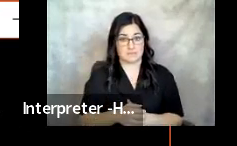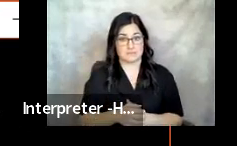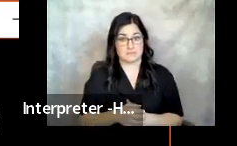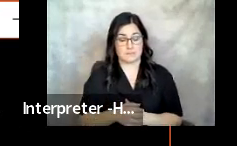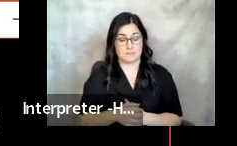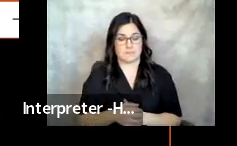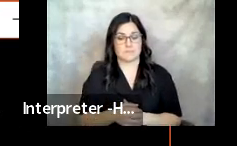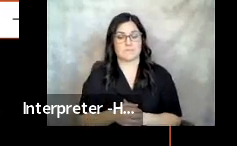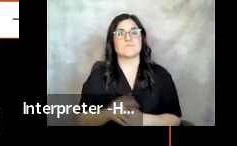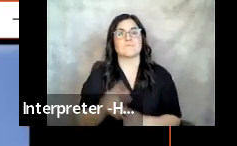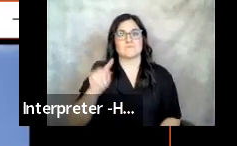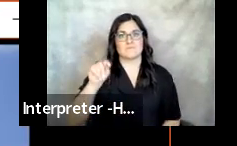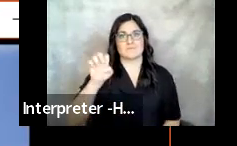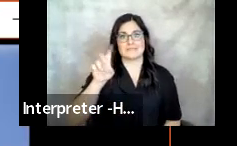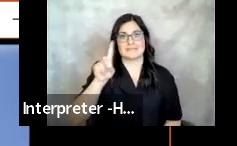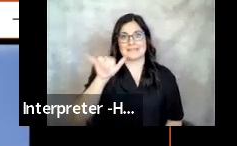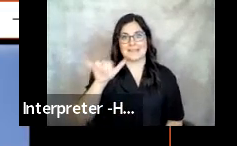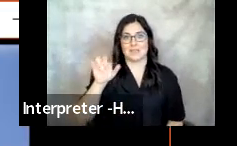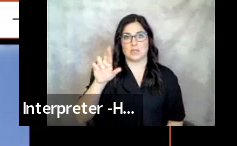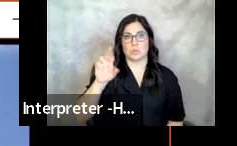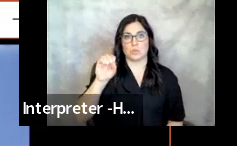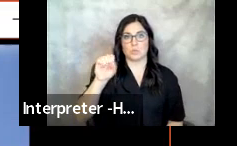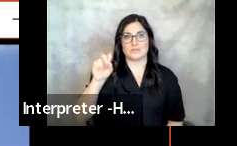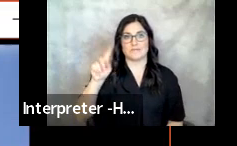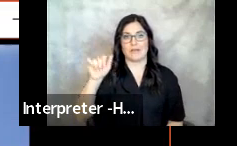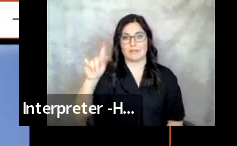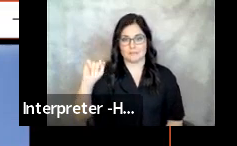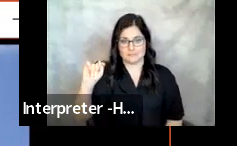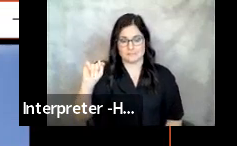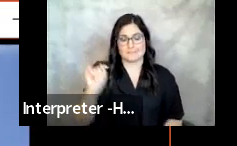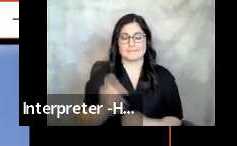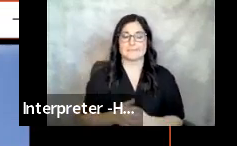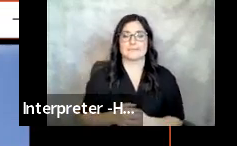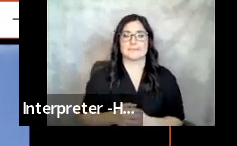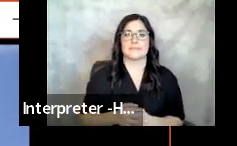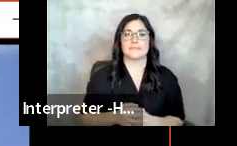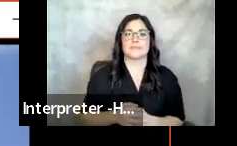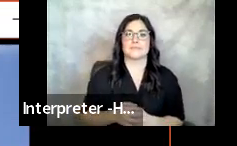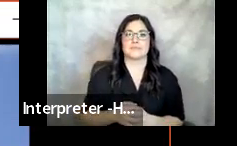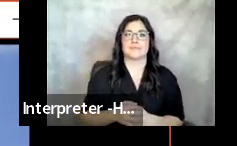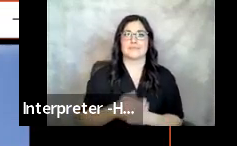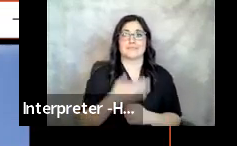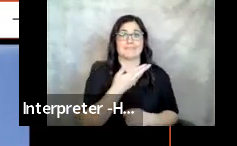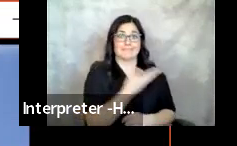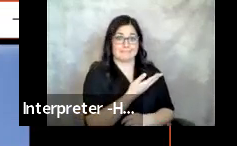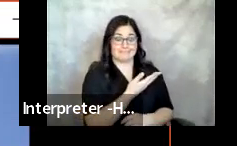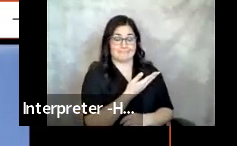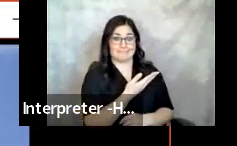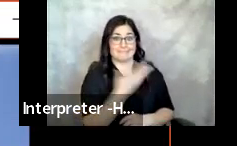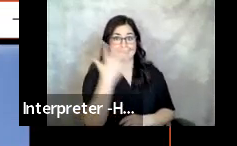Teddy Roosevelt wrote it. And then we put his face on a sacred. Mountain in Lakota Dakota.